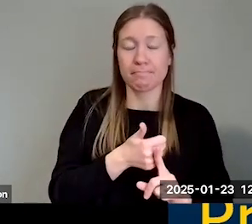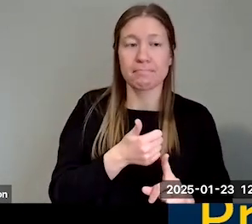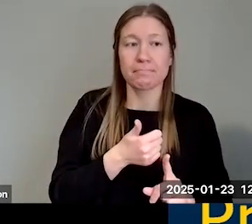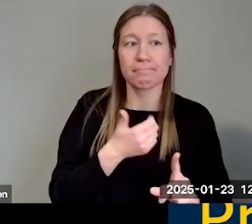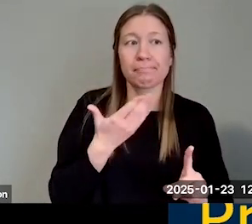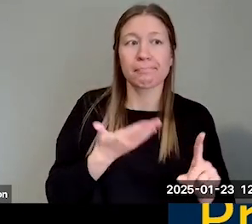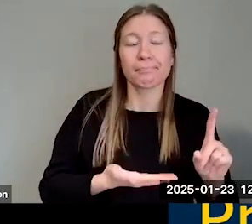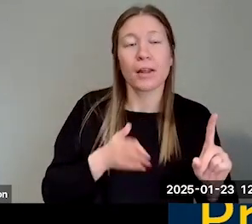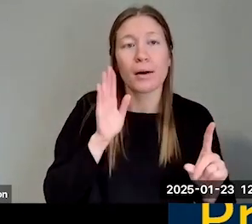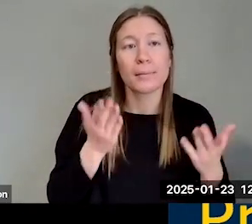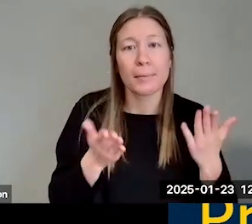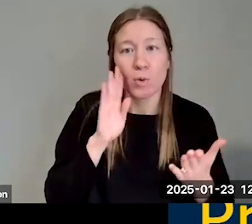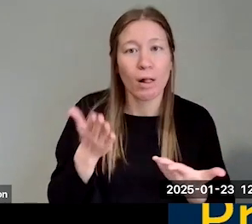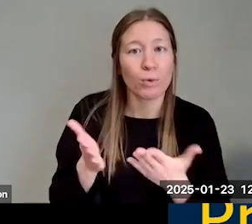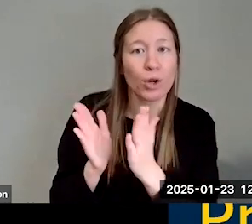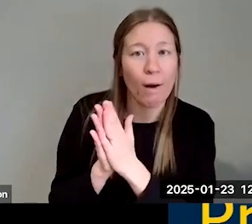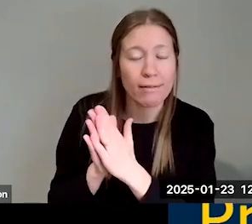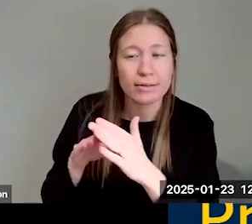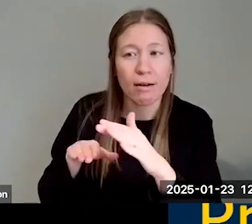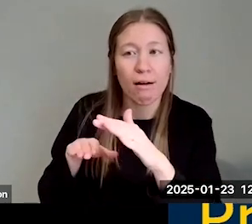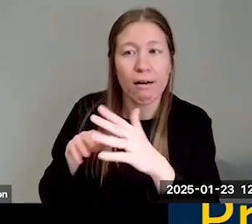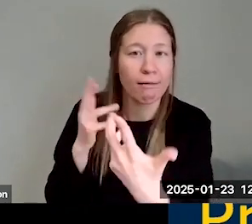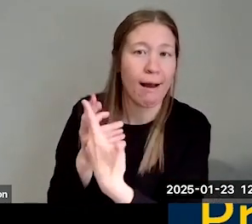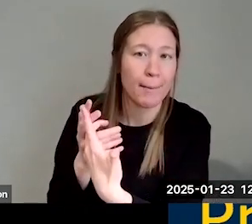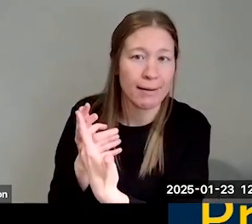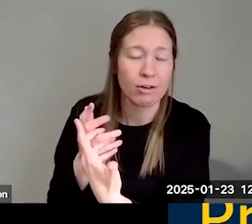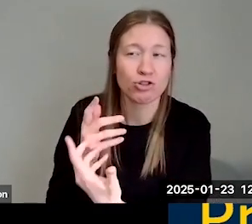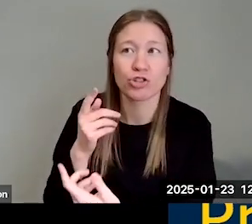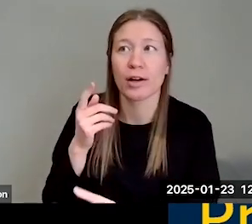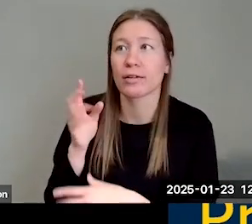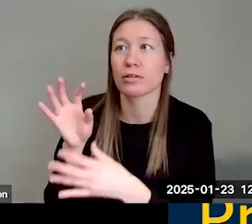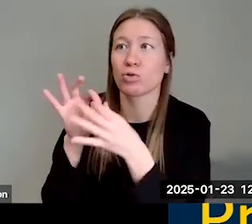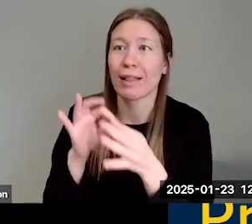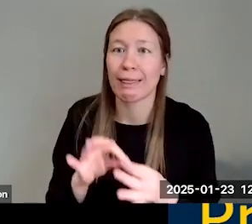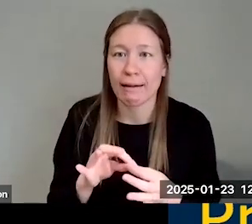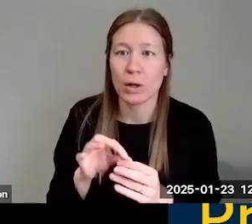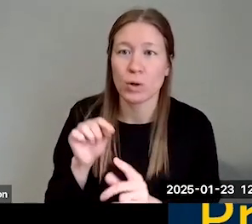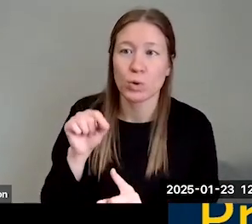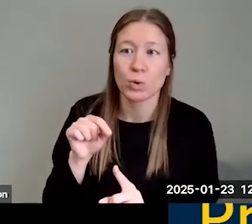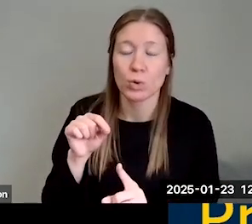for the questions that are going to be asked in writing,